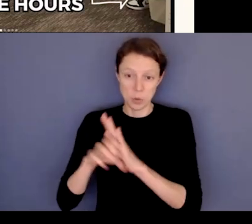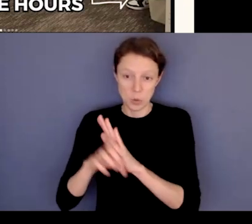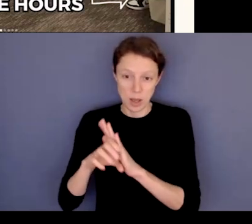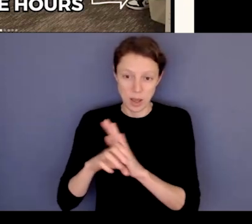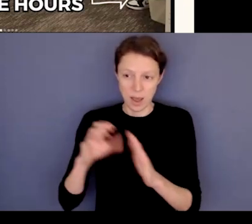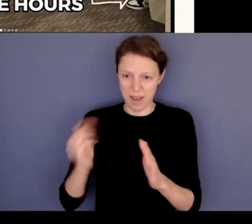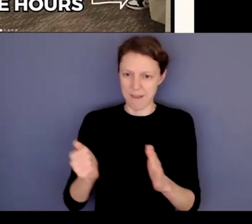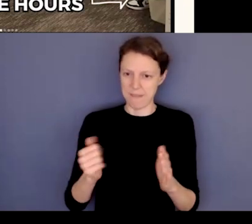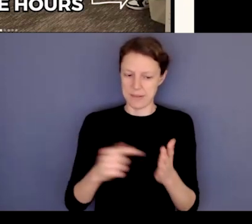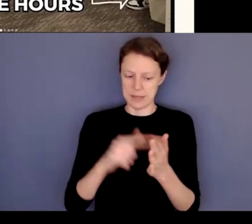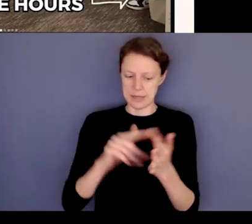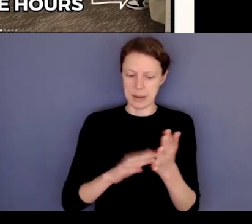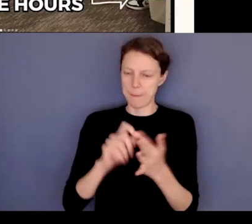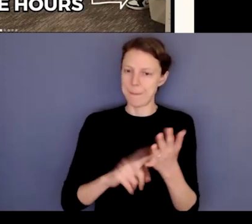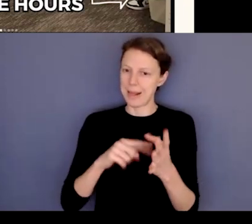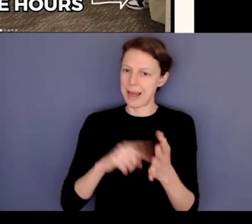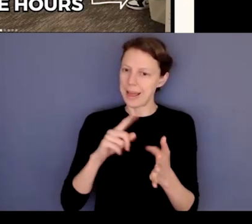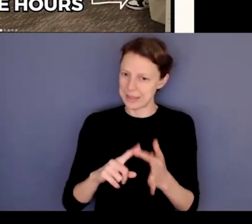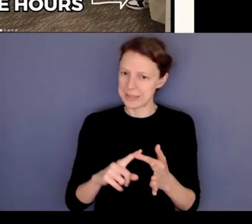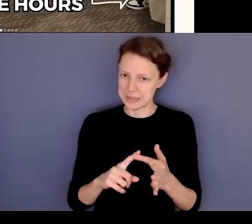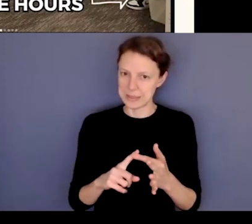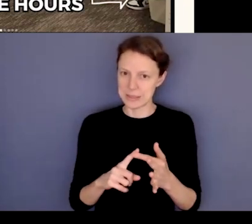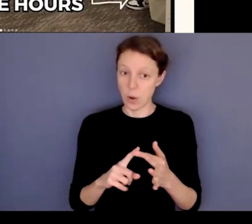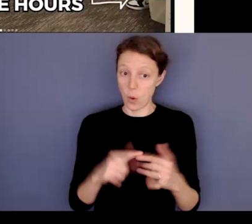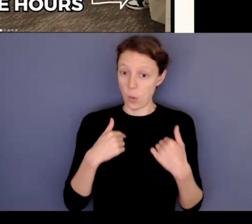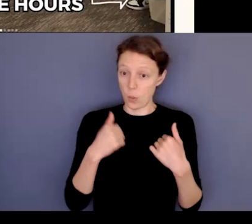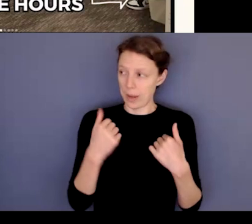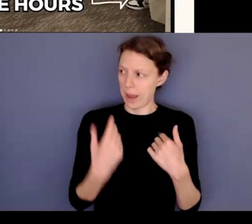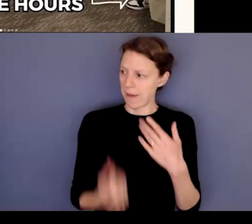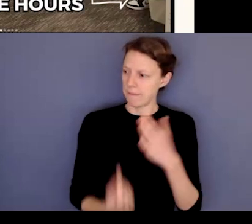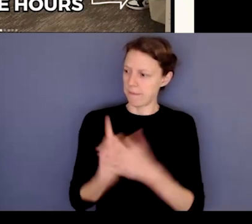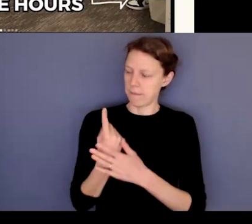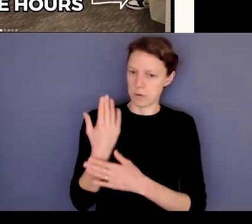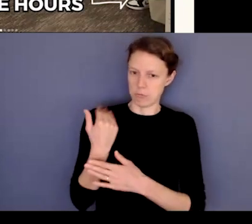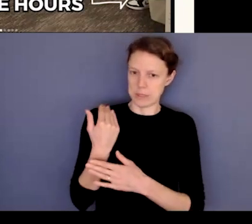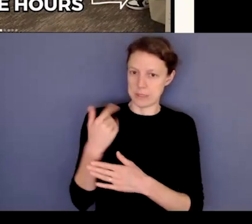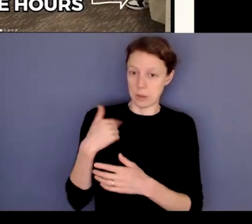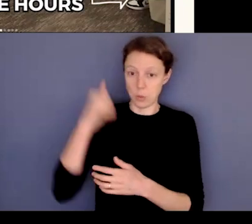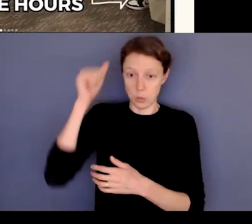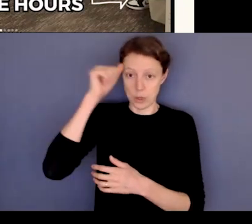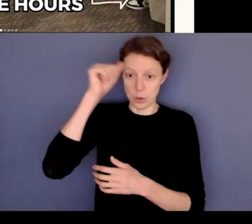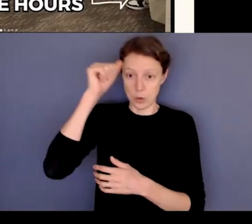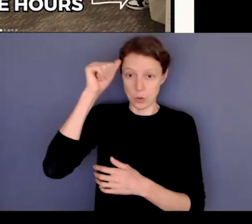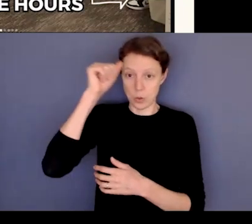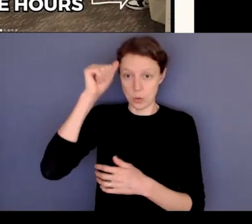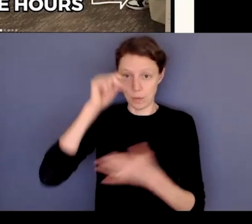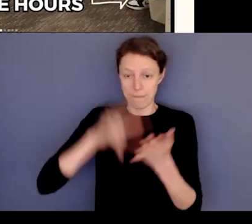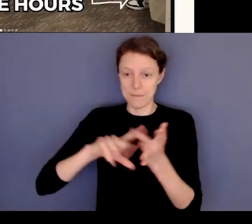knew that Victoria Police and the Australian Border Force were at one of our local train stations, stopping and searching